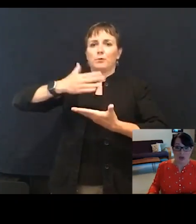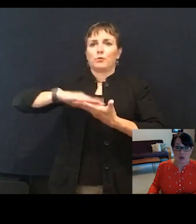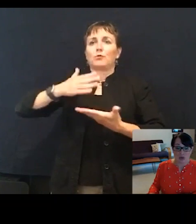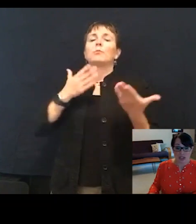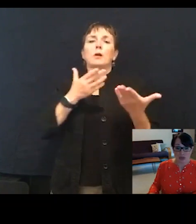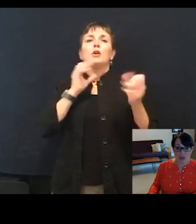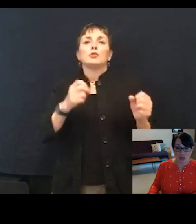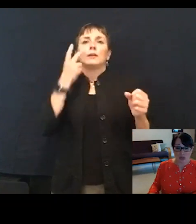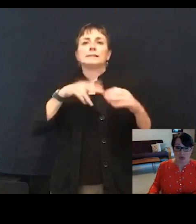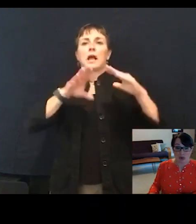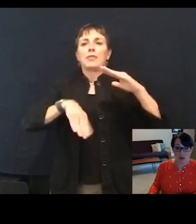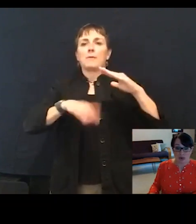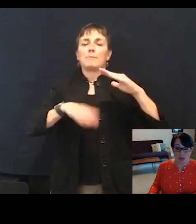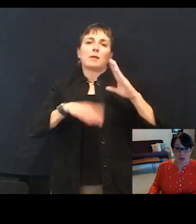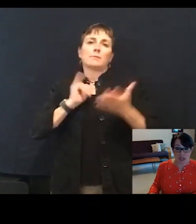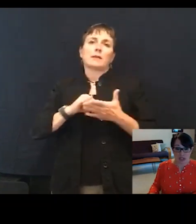What we did was we probed for the presence